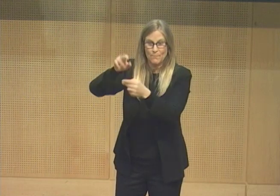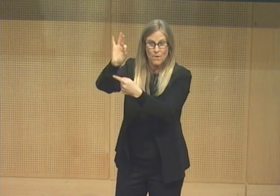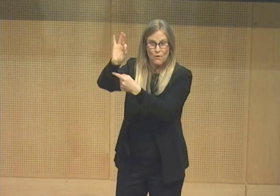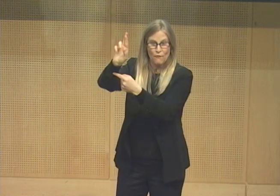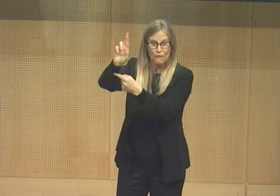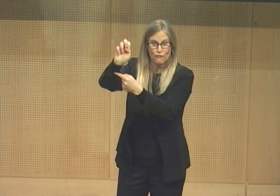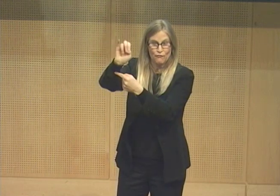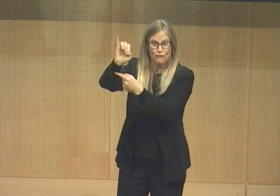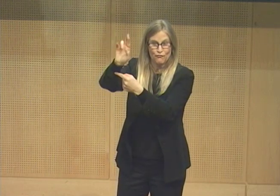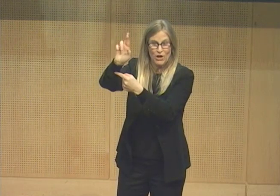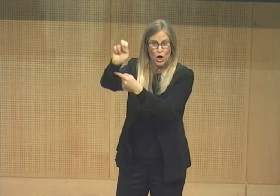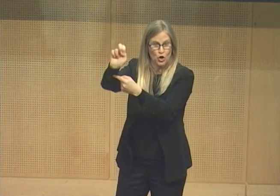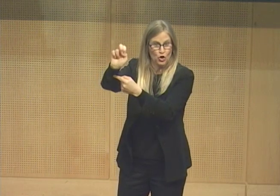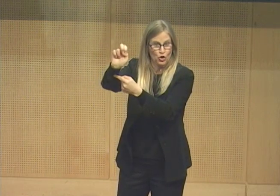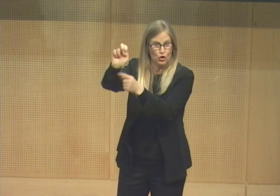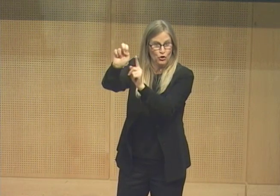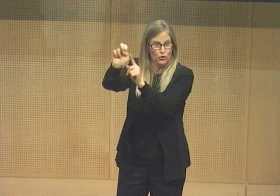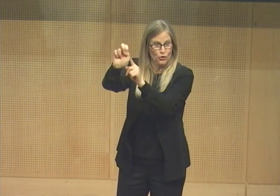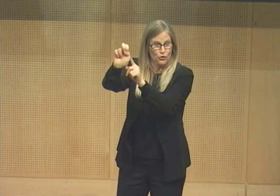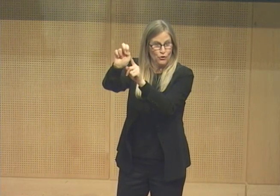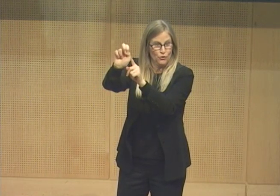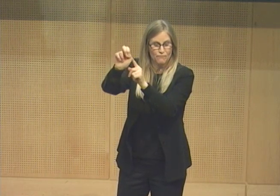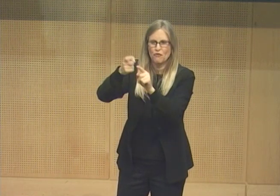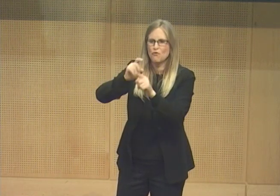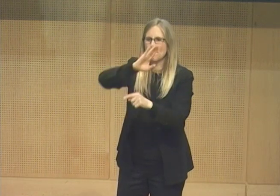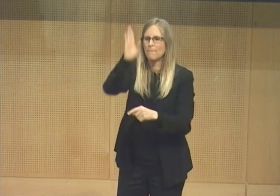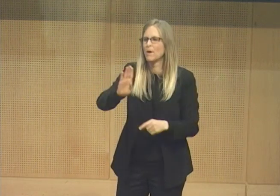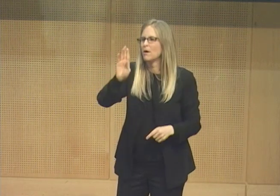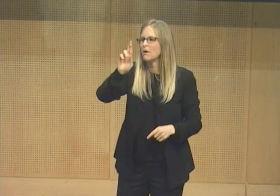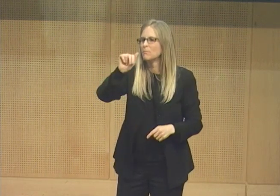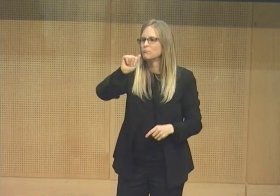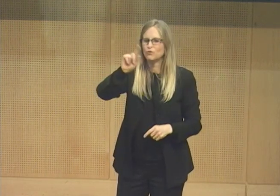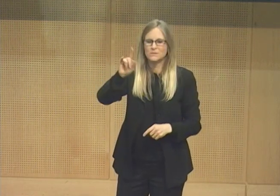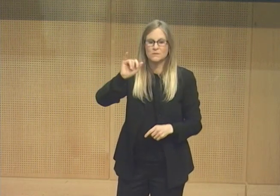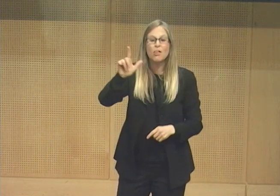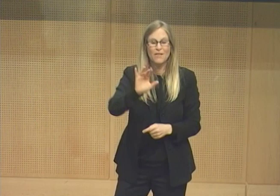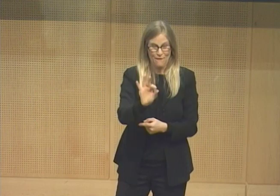from the man Frere from Brazil.